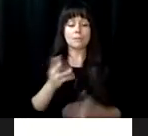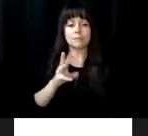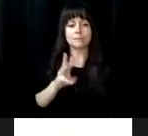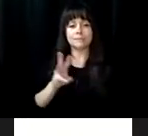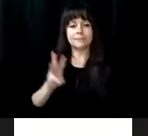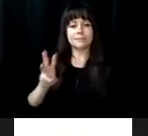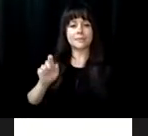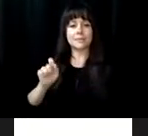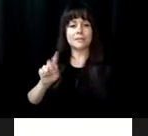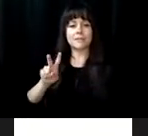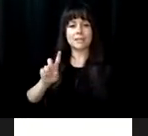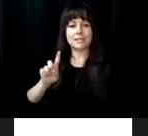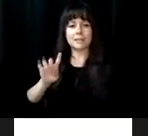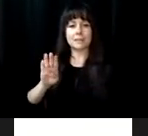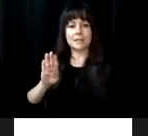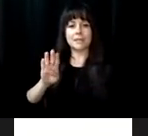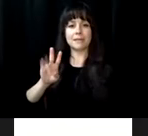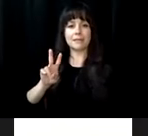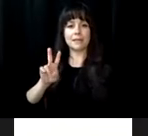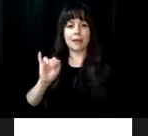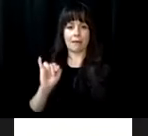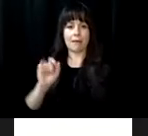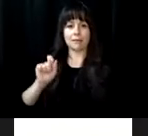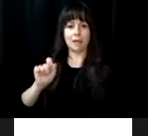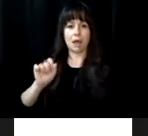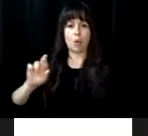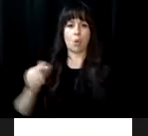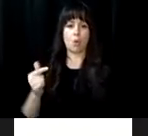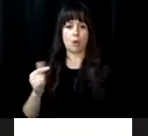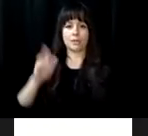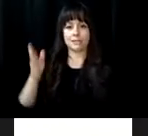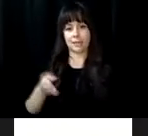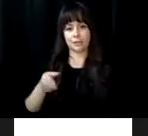. Our website is WWW.